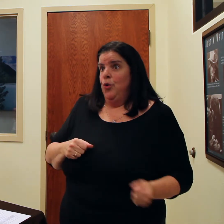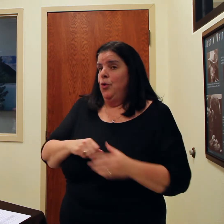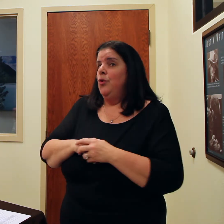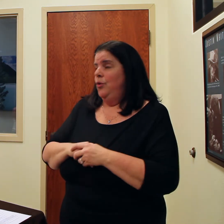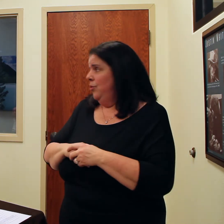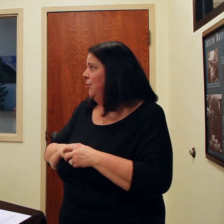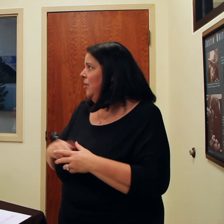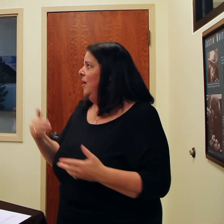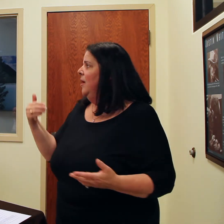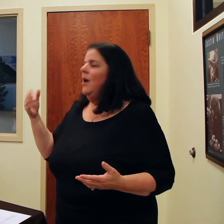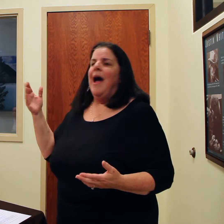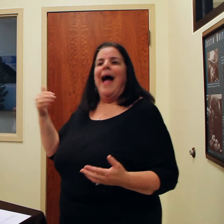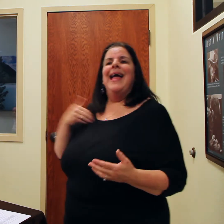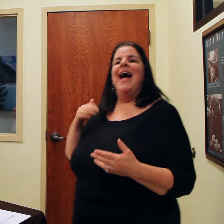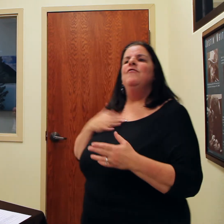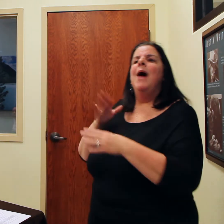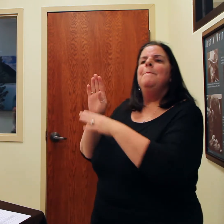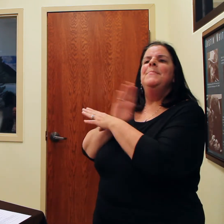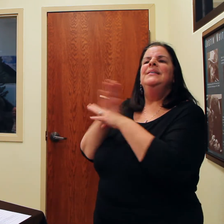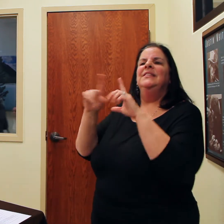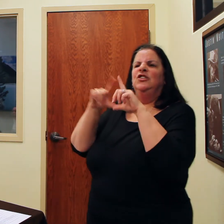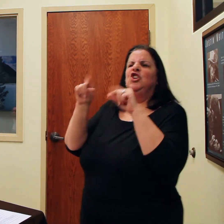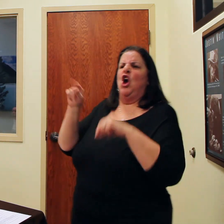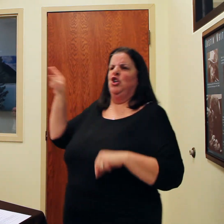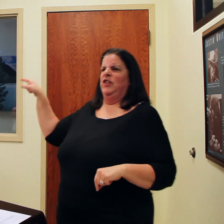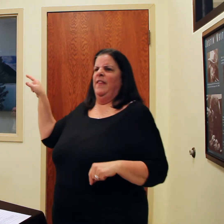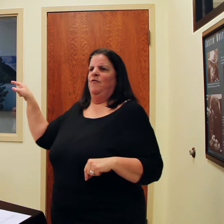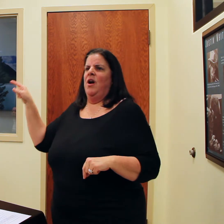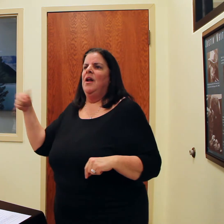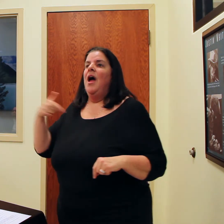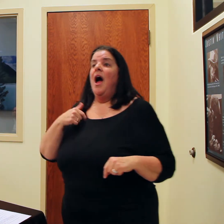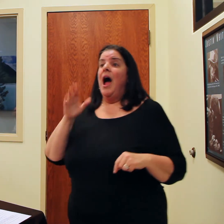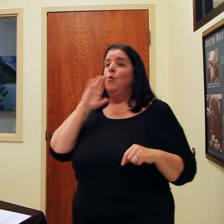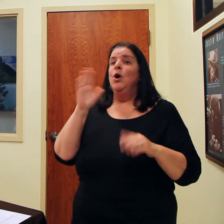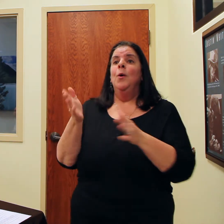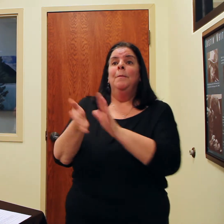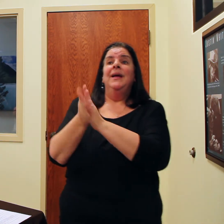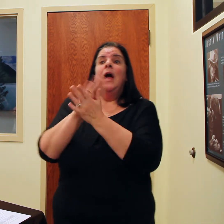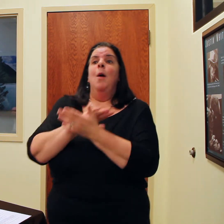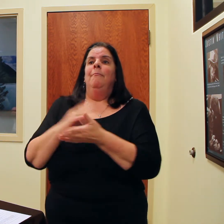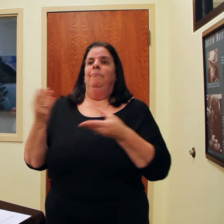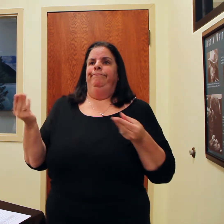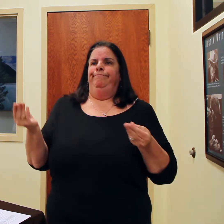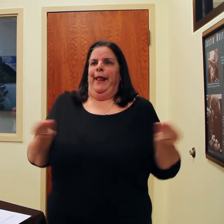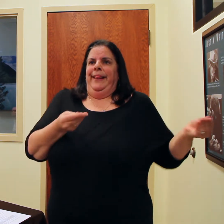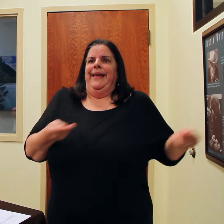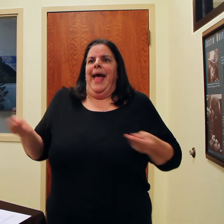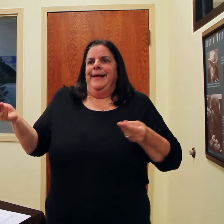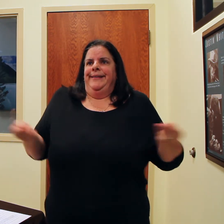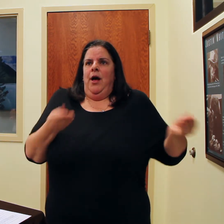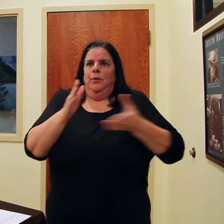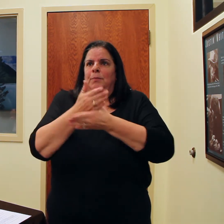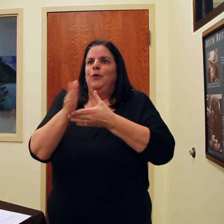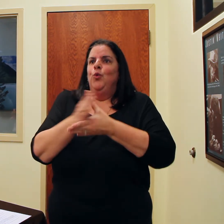I've got my business cards up here, I'm going to act as a liaison between The Independence Center and some of the 911 dispatchers,